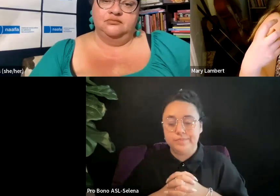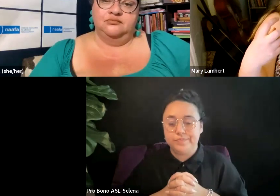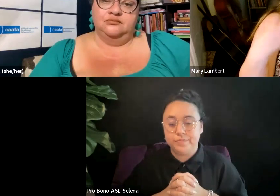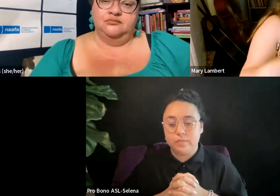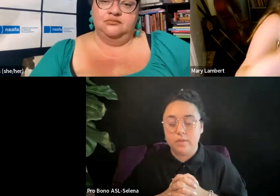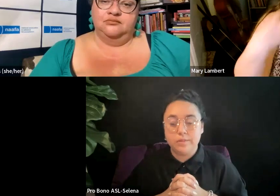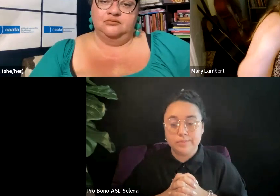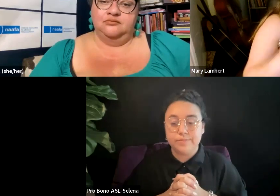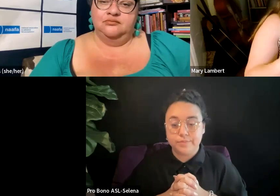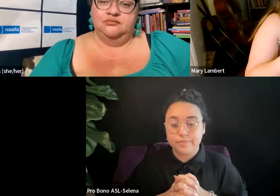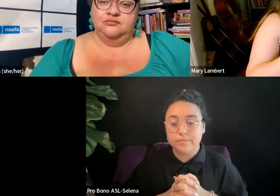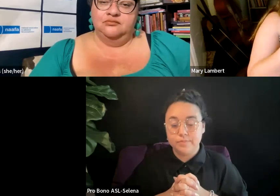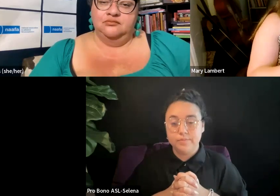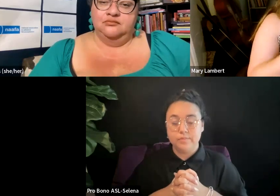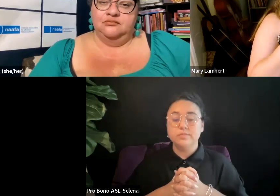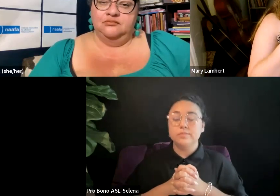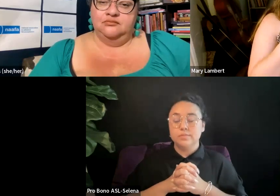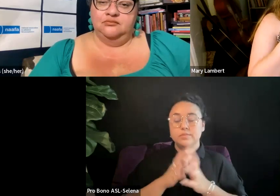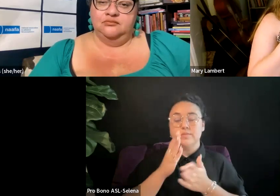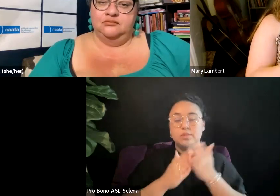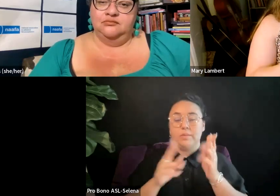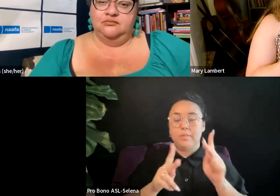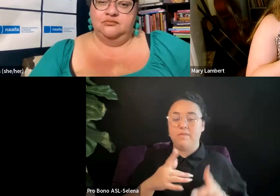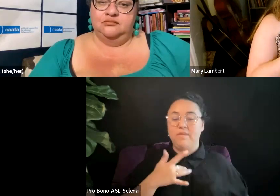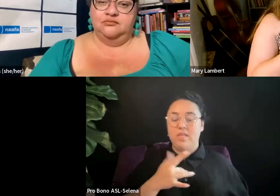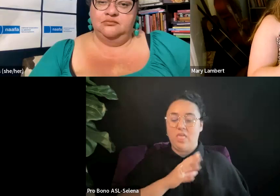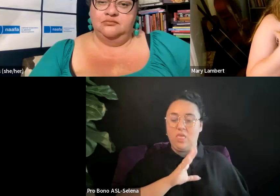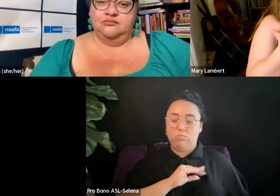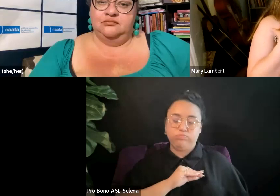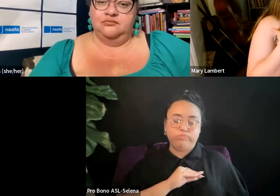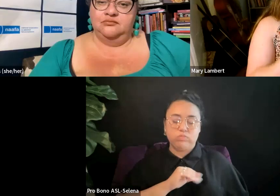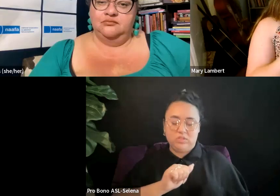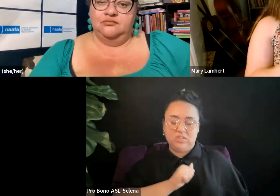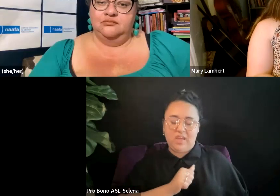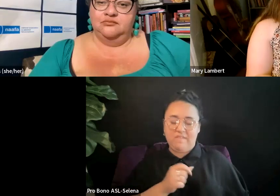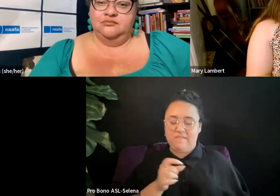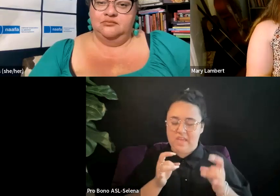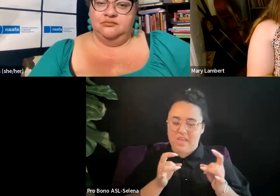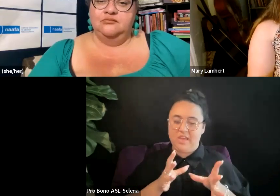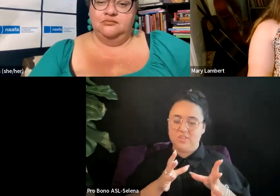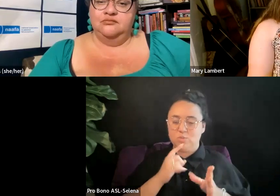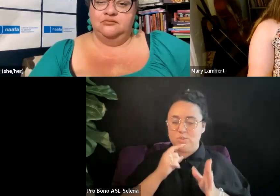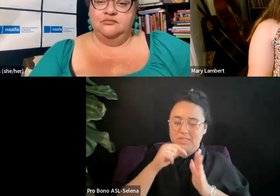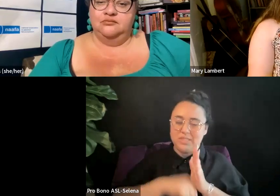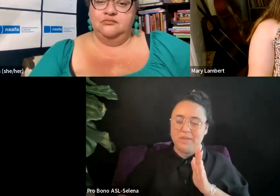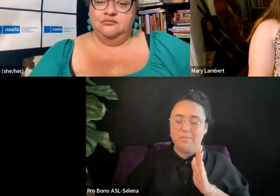the insecurity and the self-hatred is so deep that they're just looking for a way to survive and move through the world.